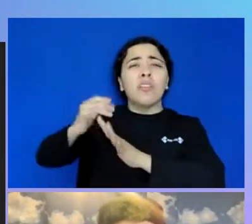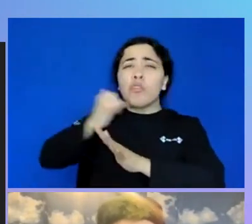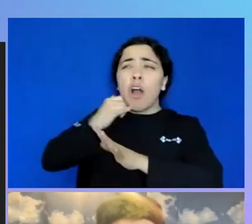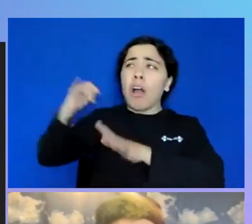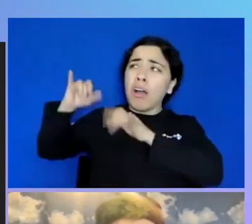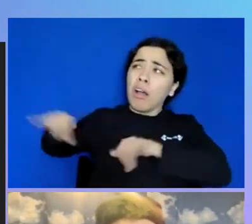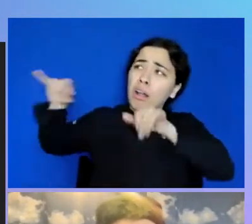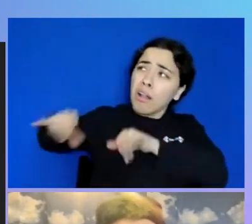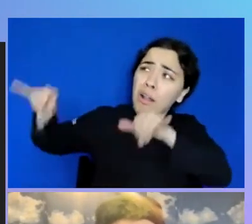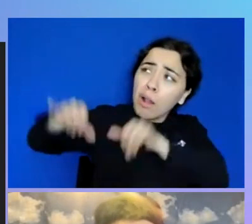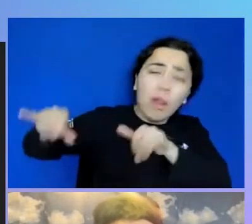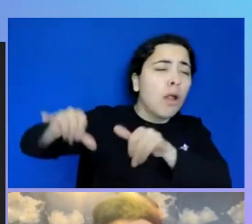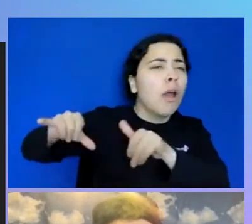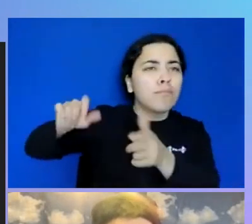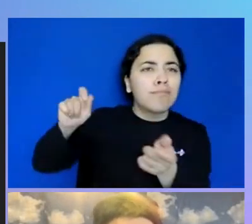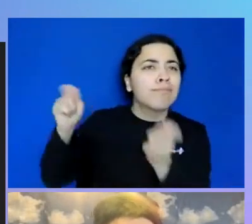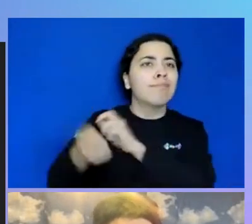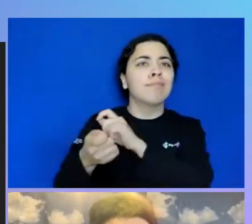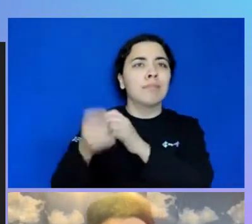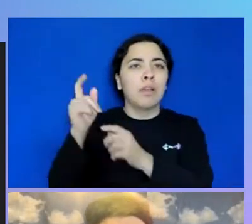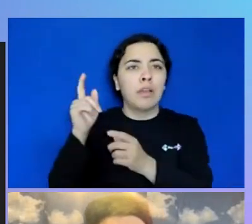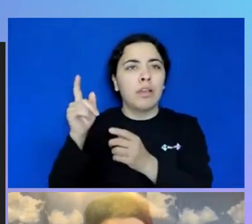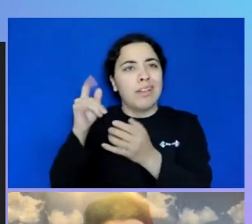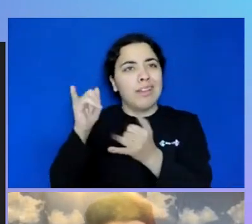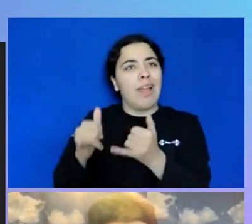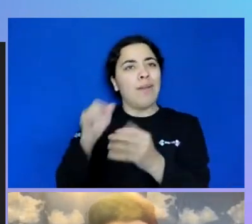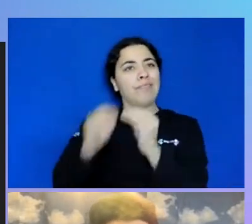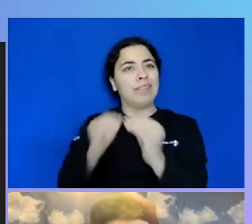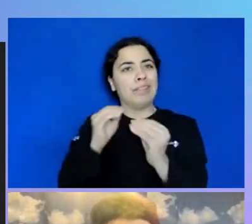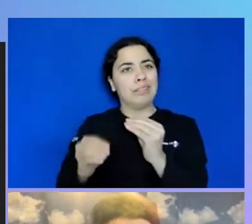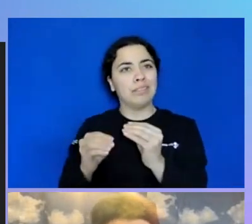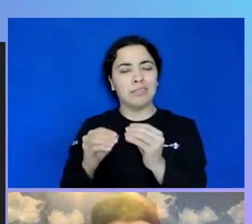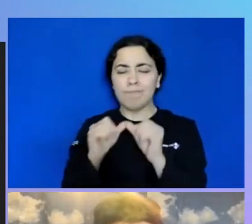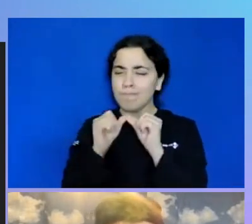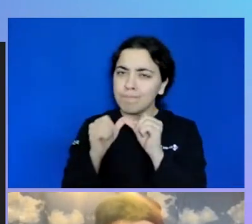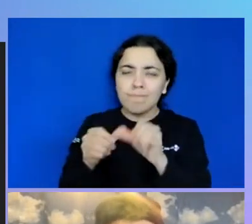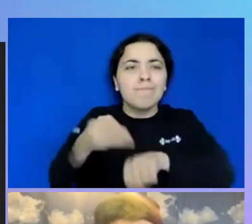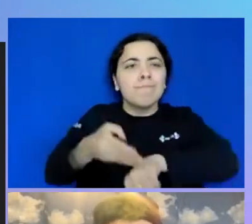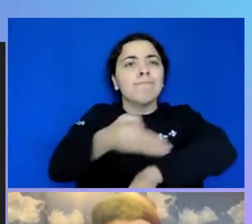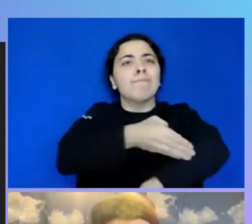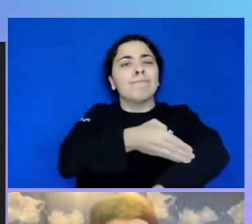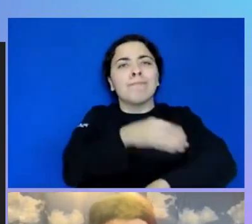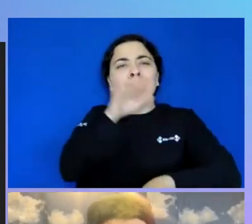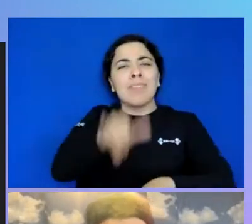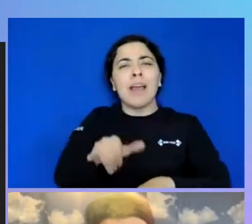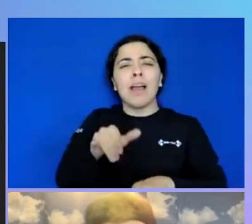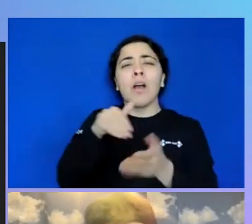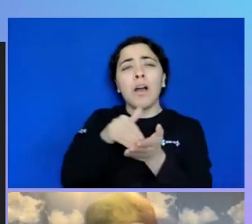disabled workers are often overlooked for employment, uh,